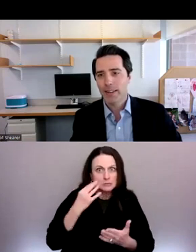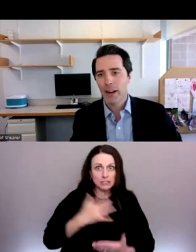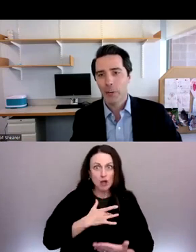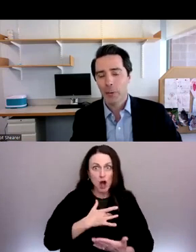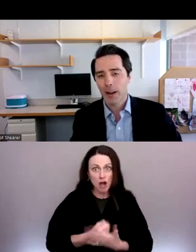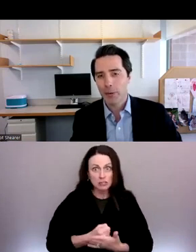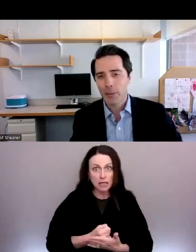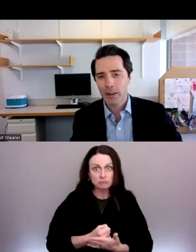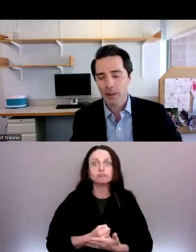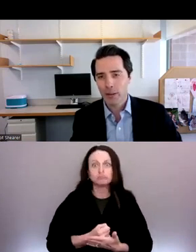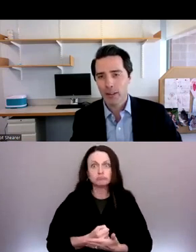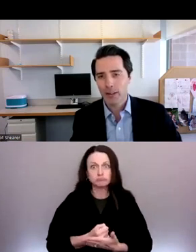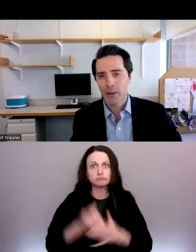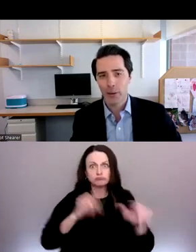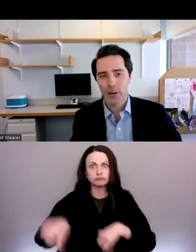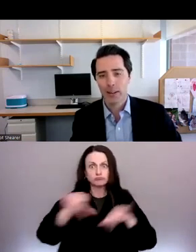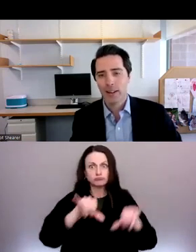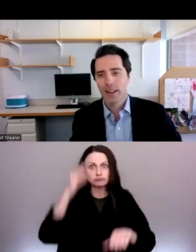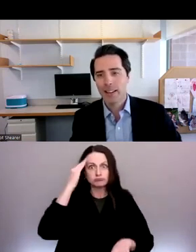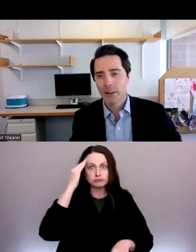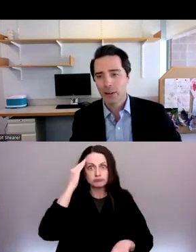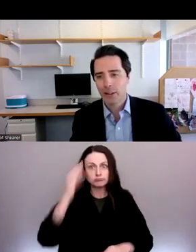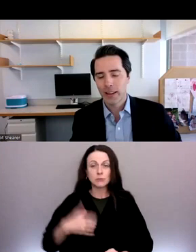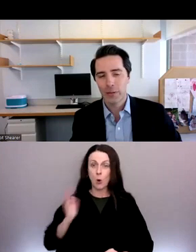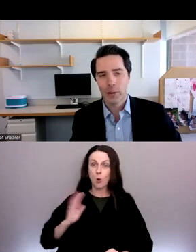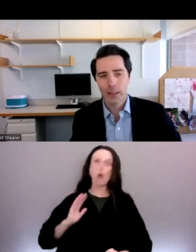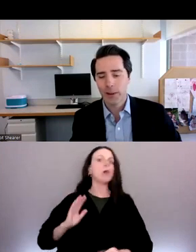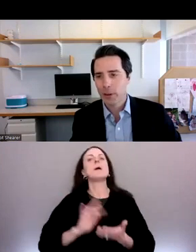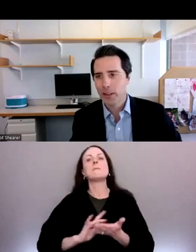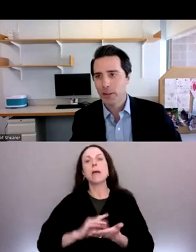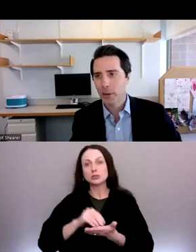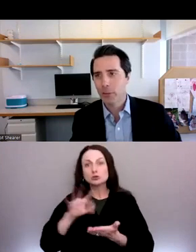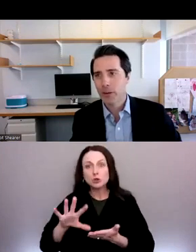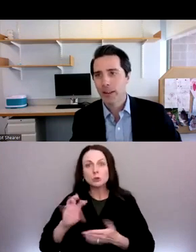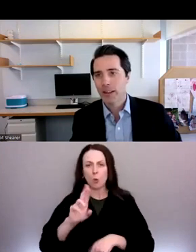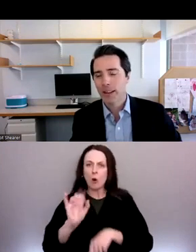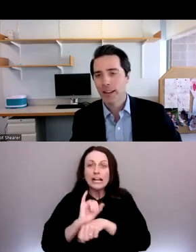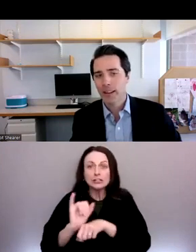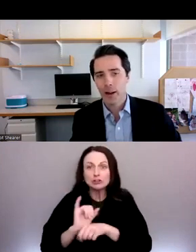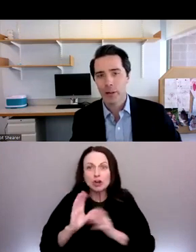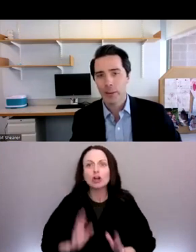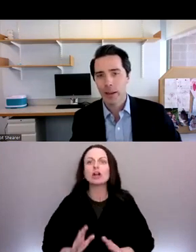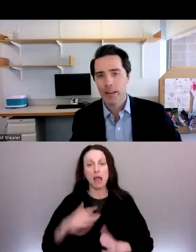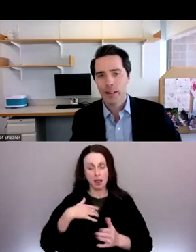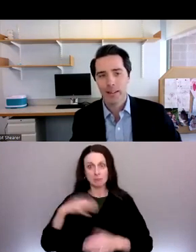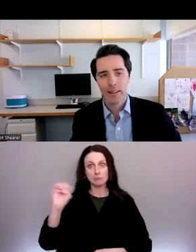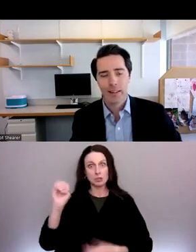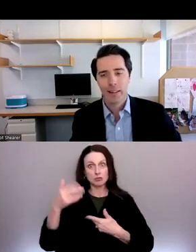now when I was a medical student or an intern and if I was in the emergency